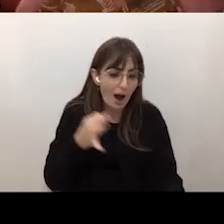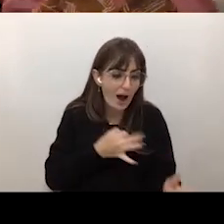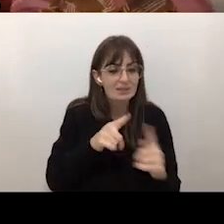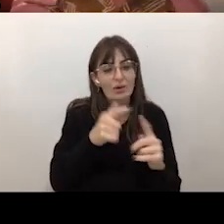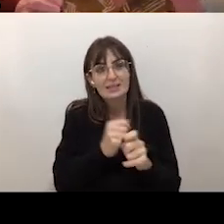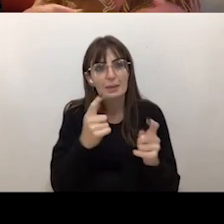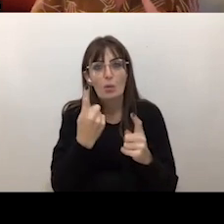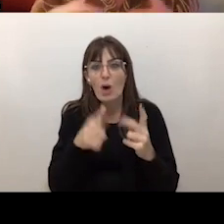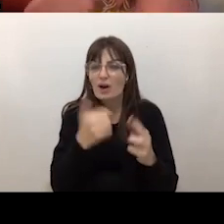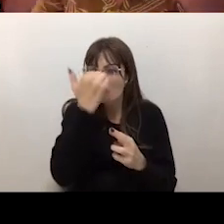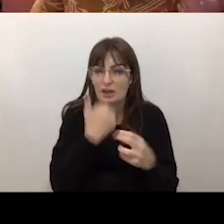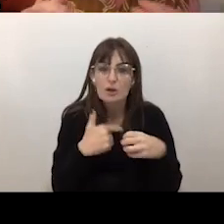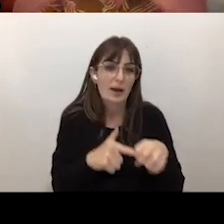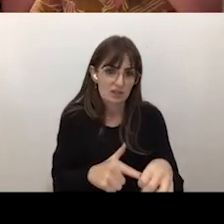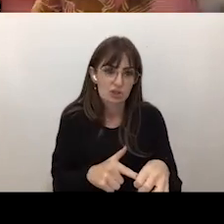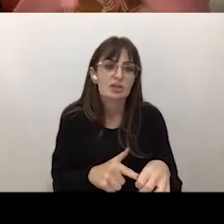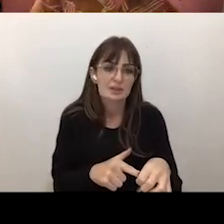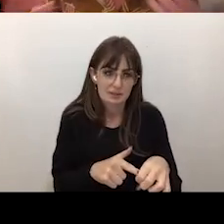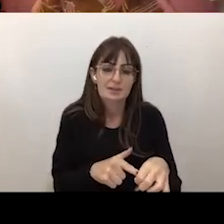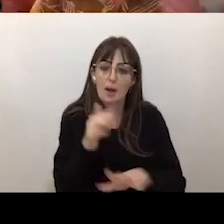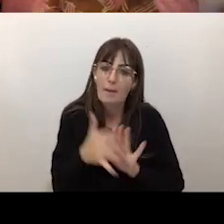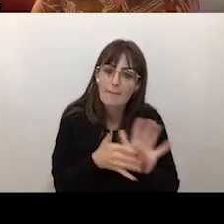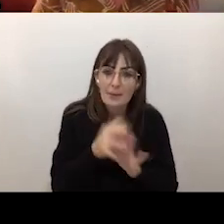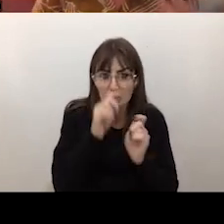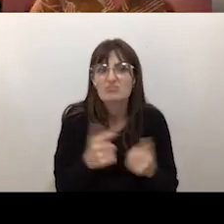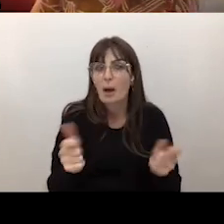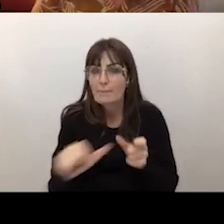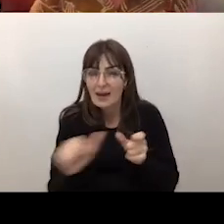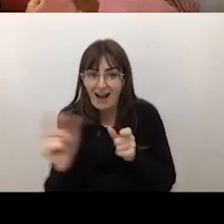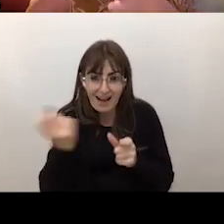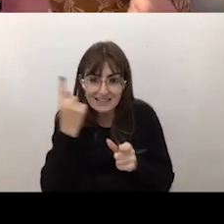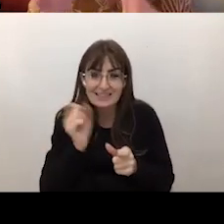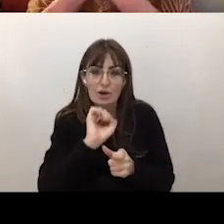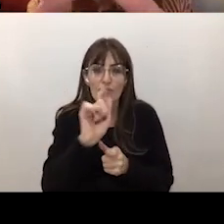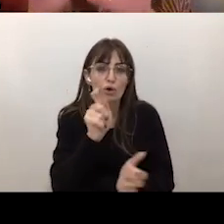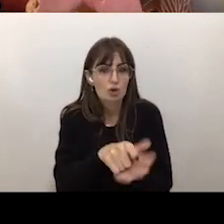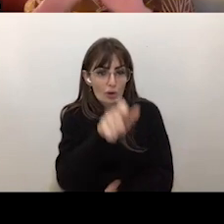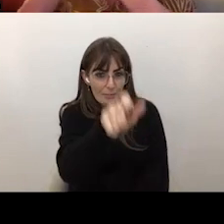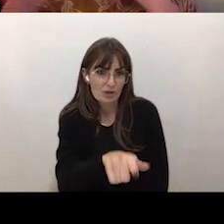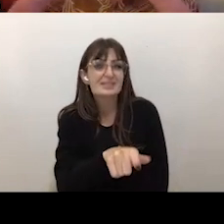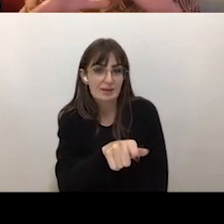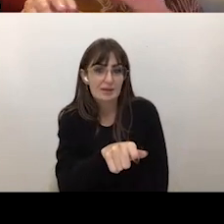minimum question. So that you can get a greater sense of your donor. As I said, not all of these